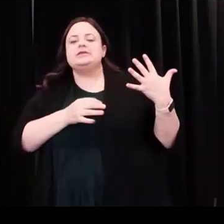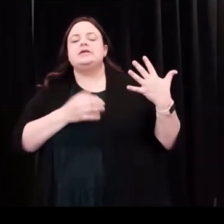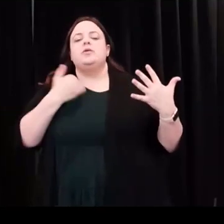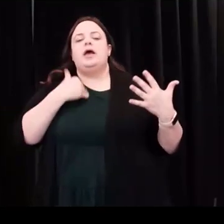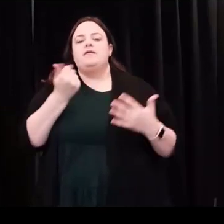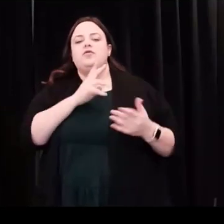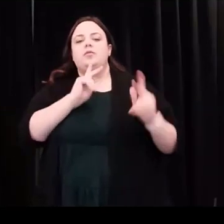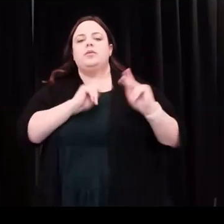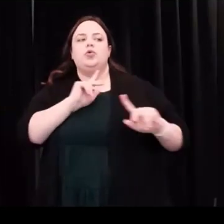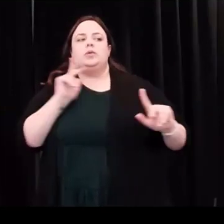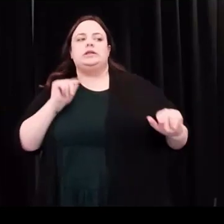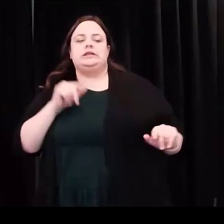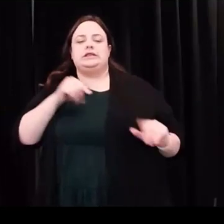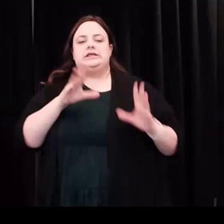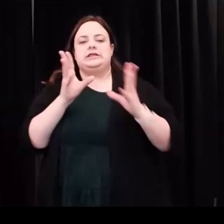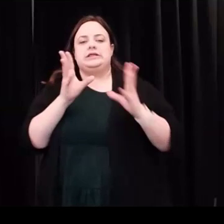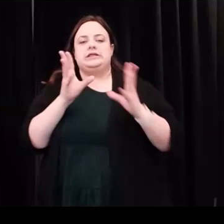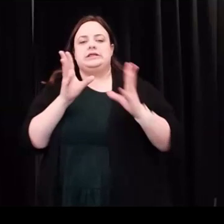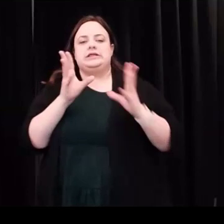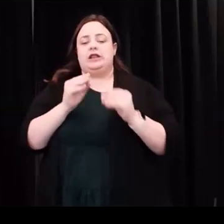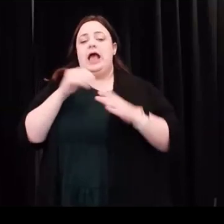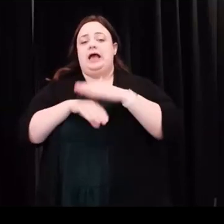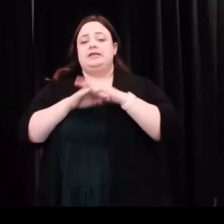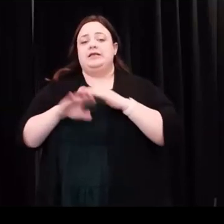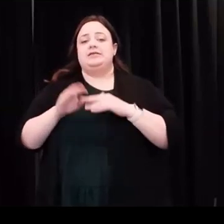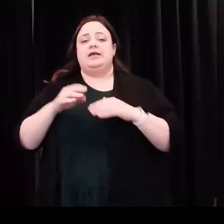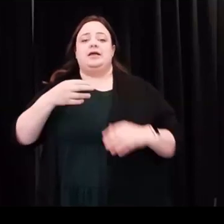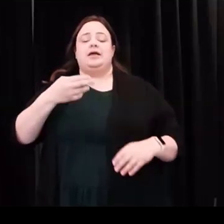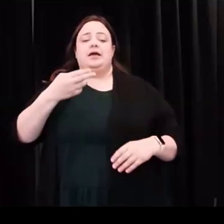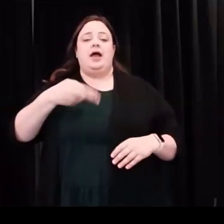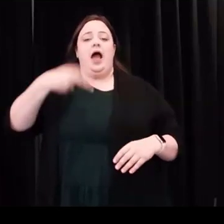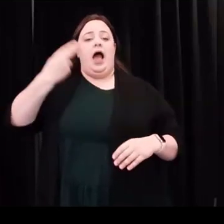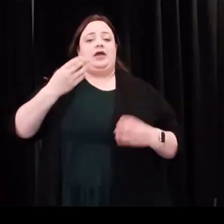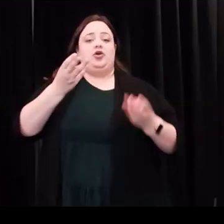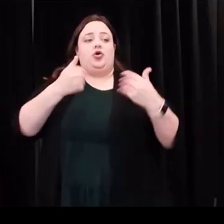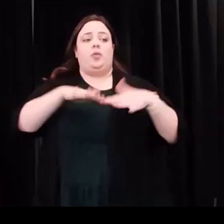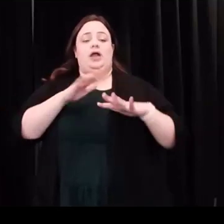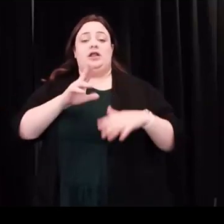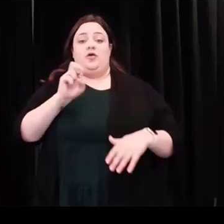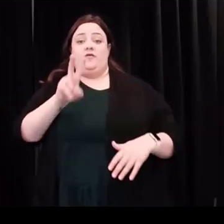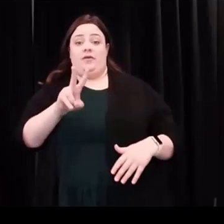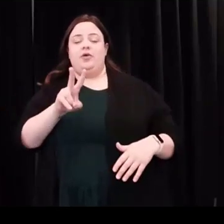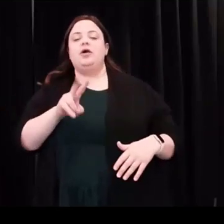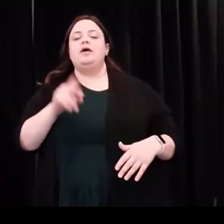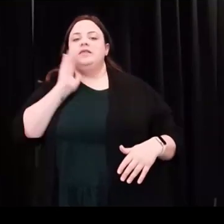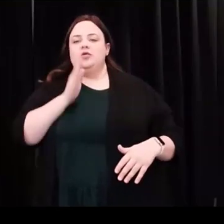who attended this session at Accessing Higher Ground in November and they will see some new